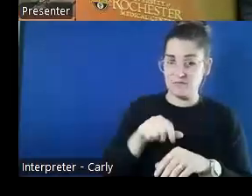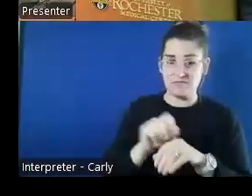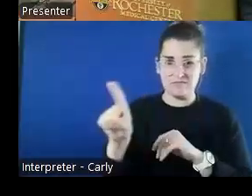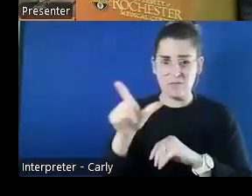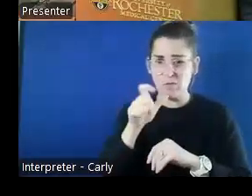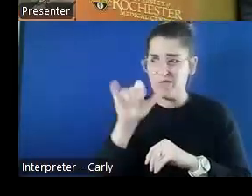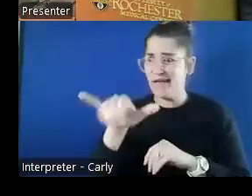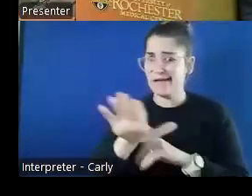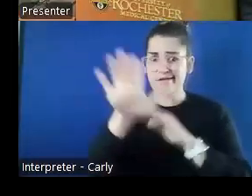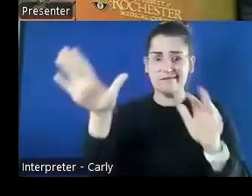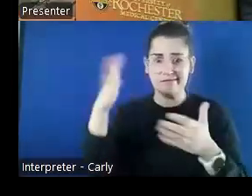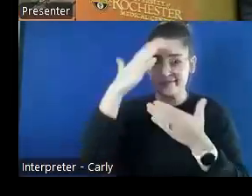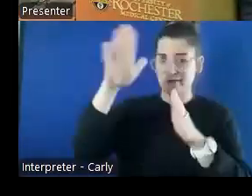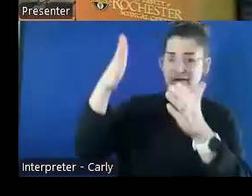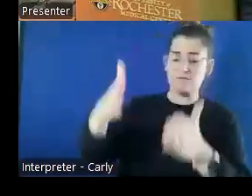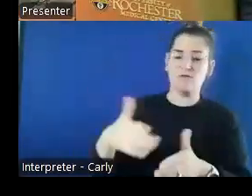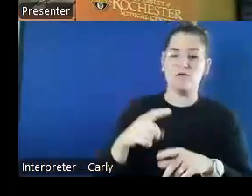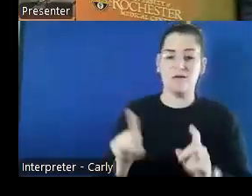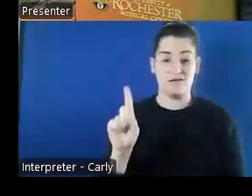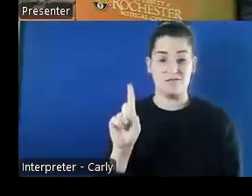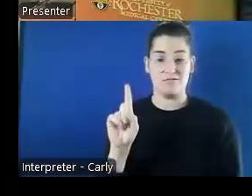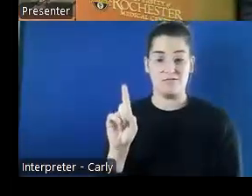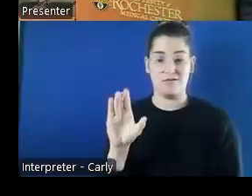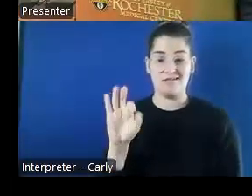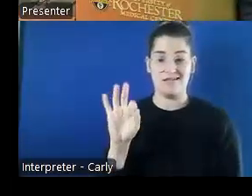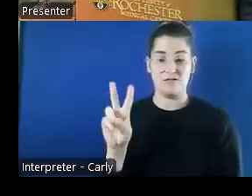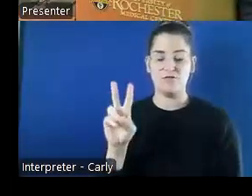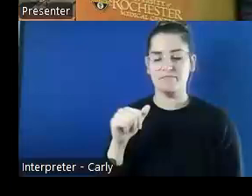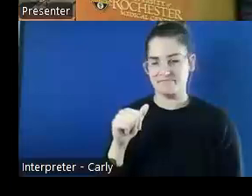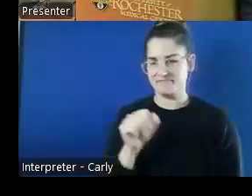the ether whereas on 192 like if I had a question you know I could send a chat but I could also just